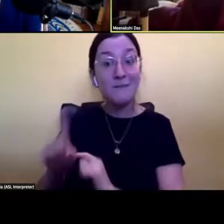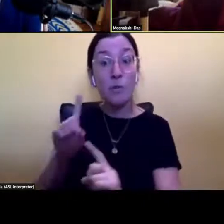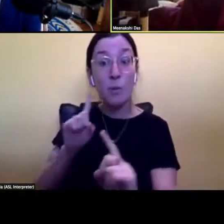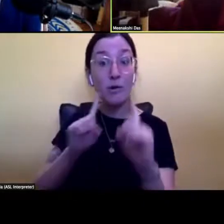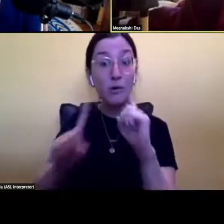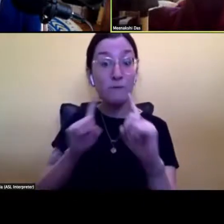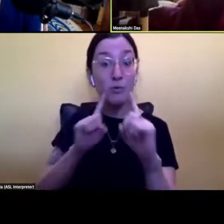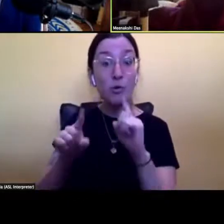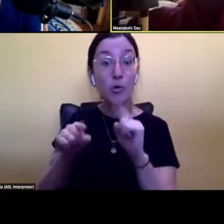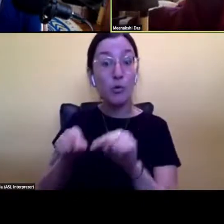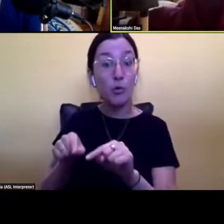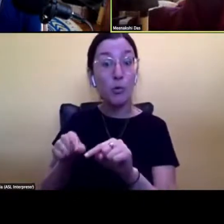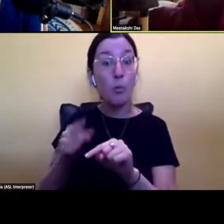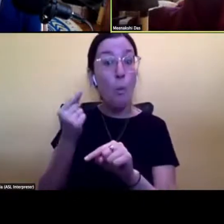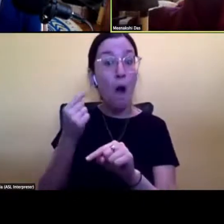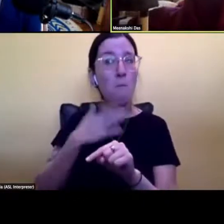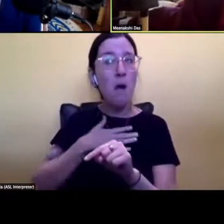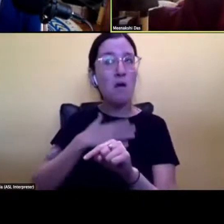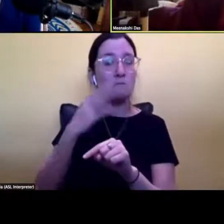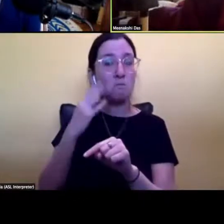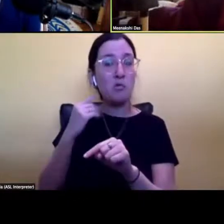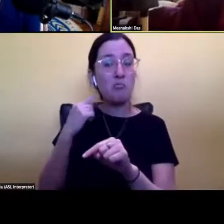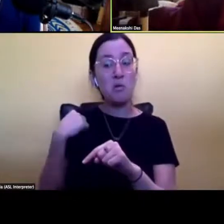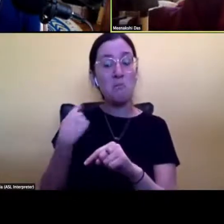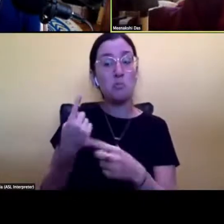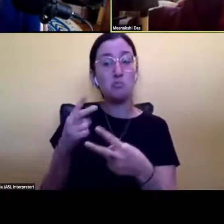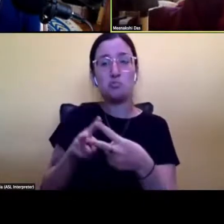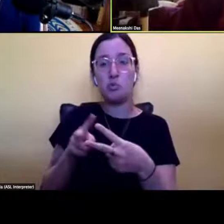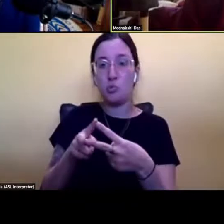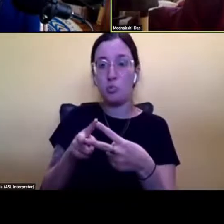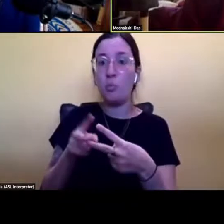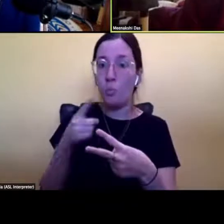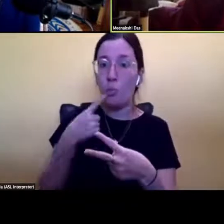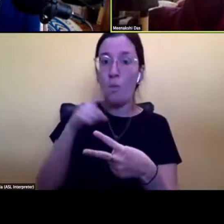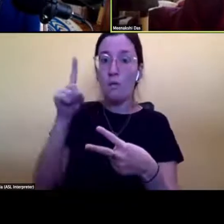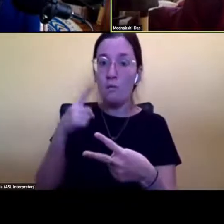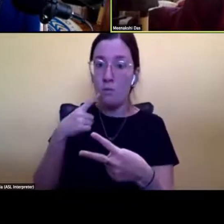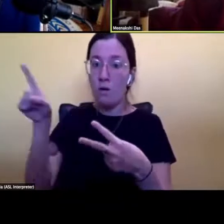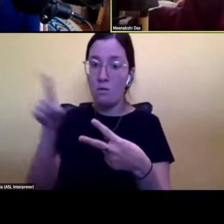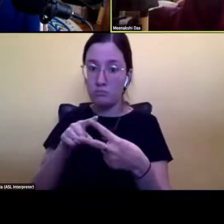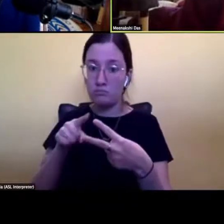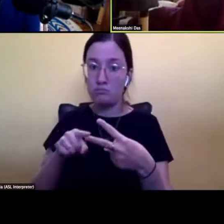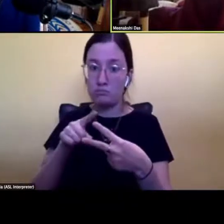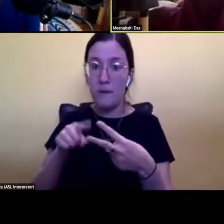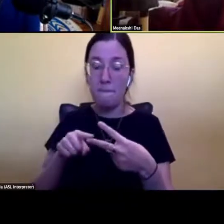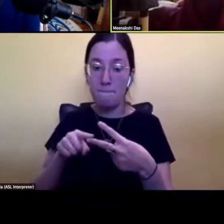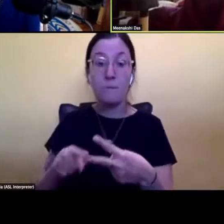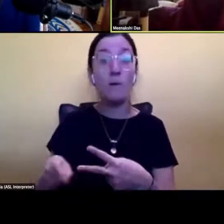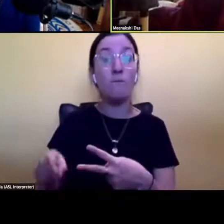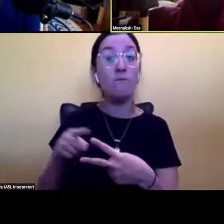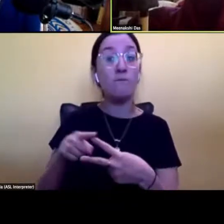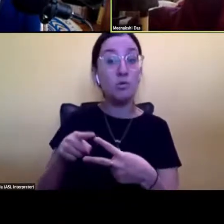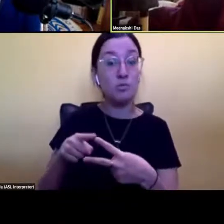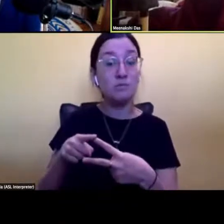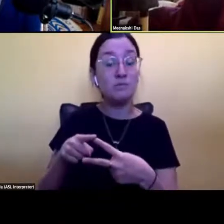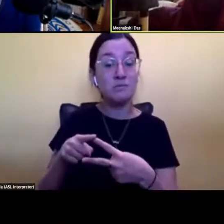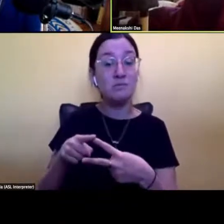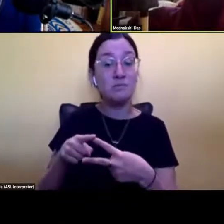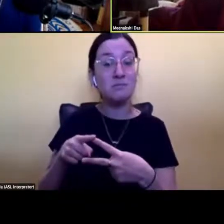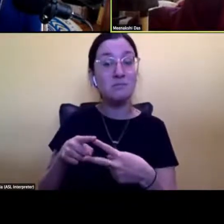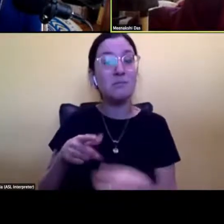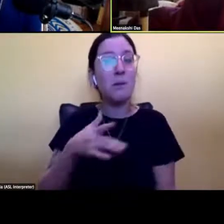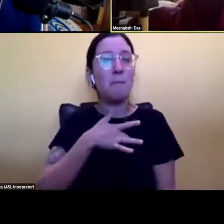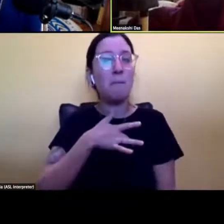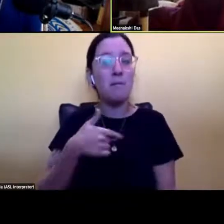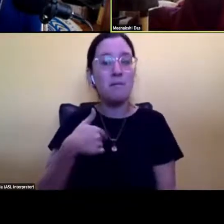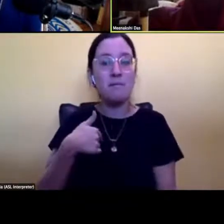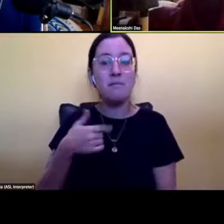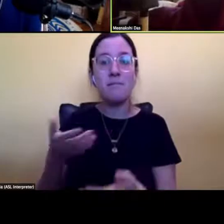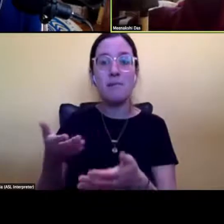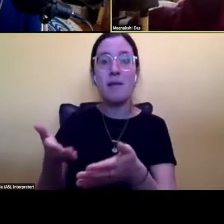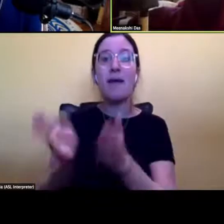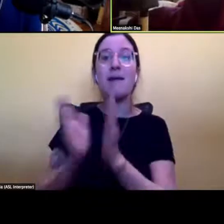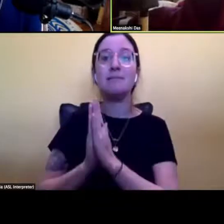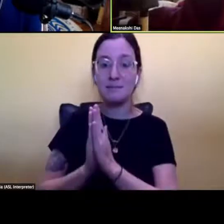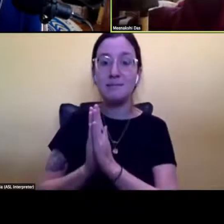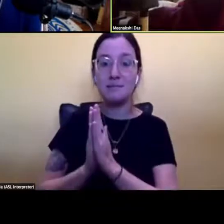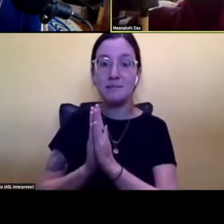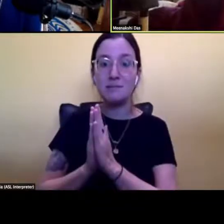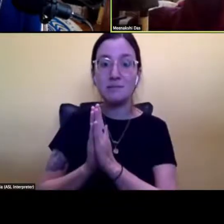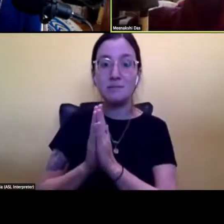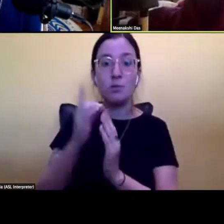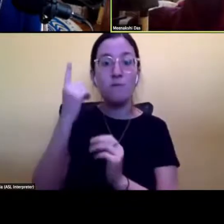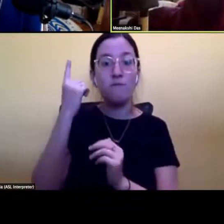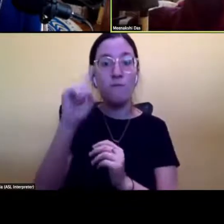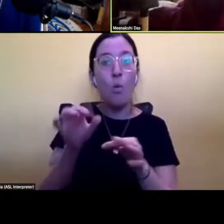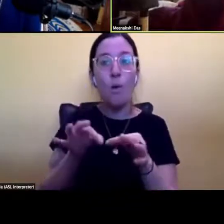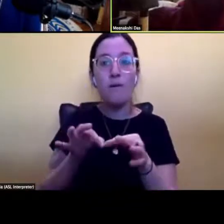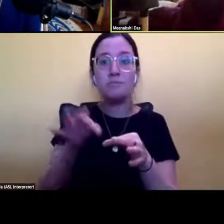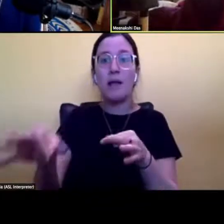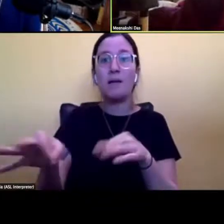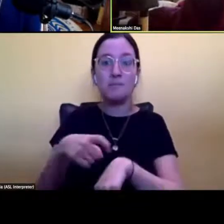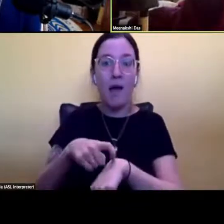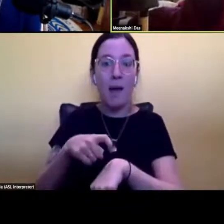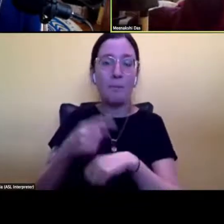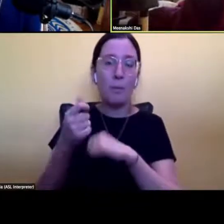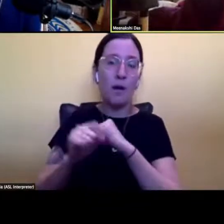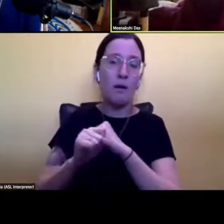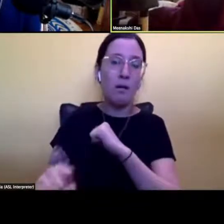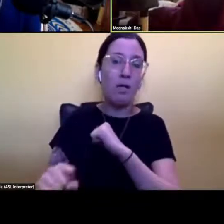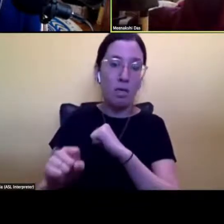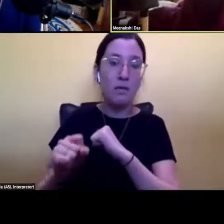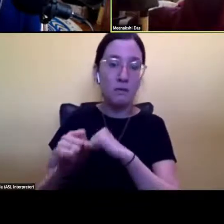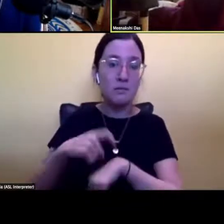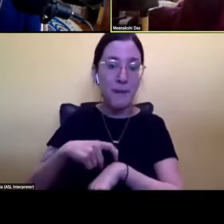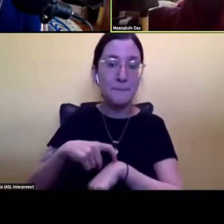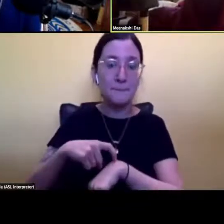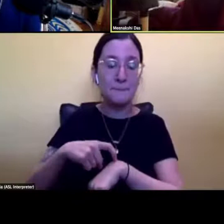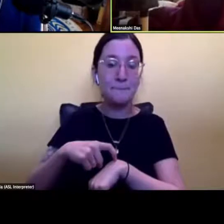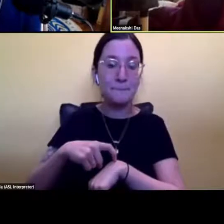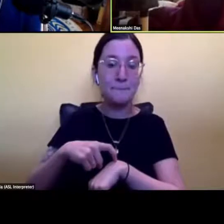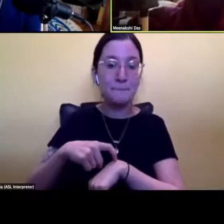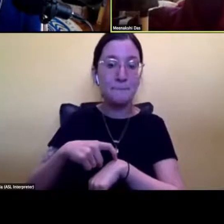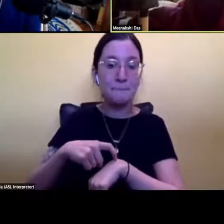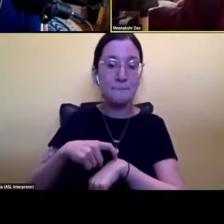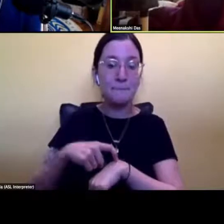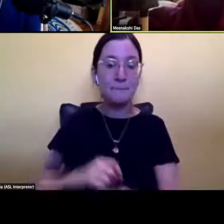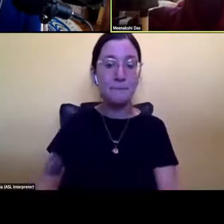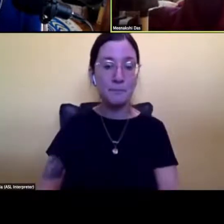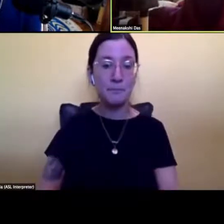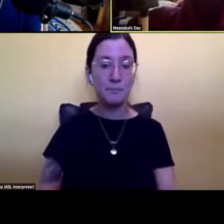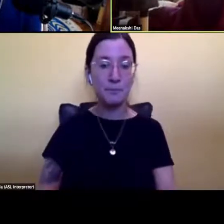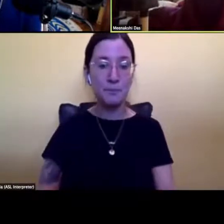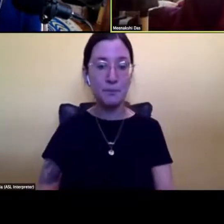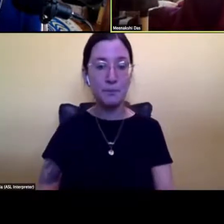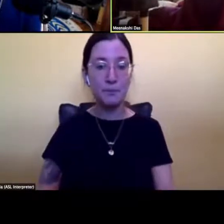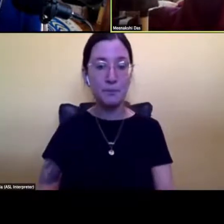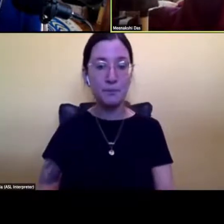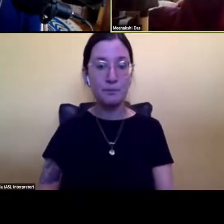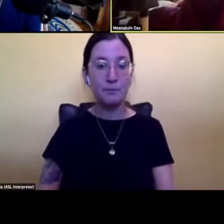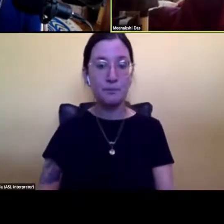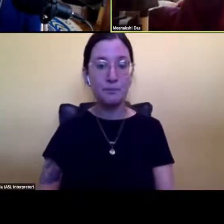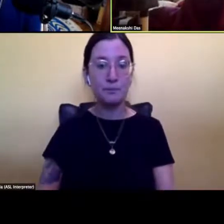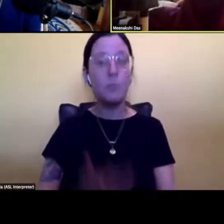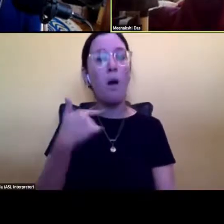very well for me. The first thing I ask for extended time so that I have the time to